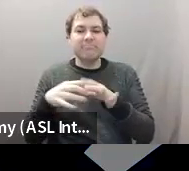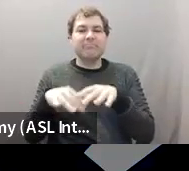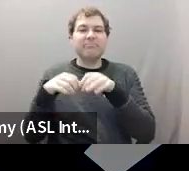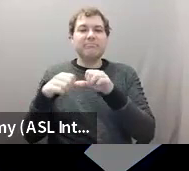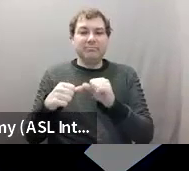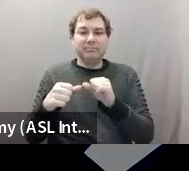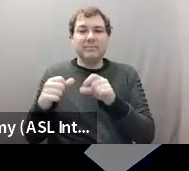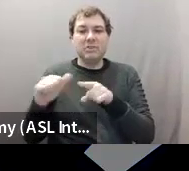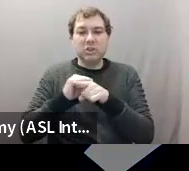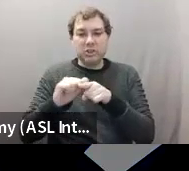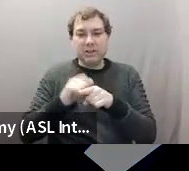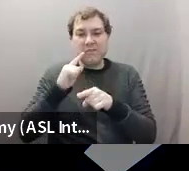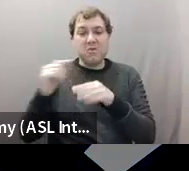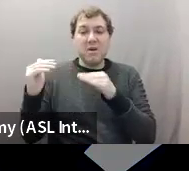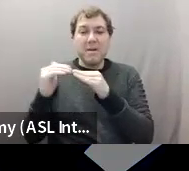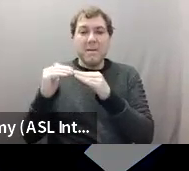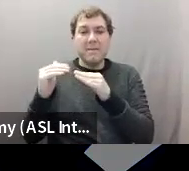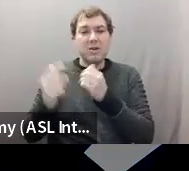james turner: because it is very helpful in allowing.